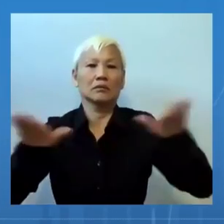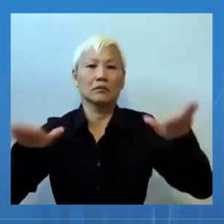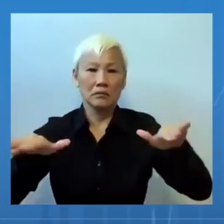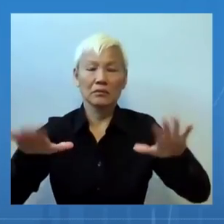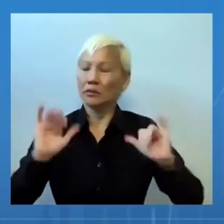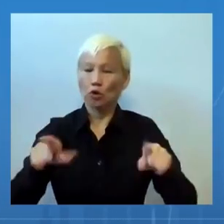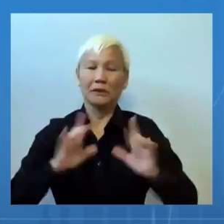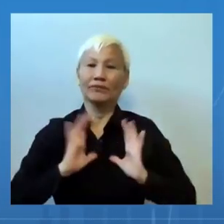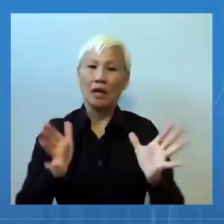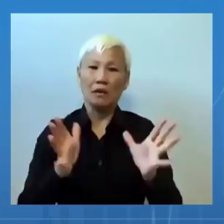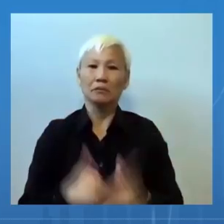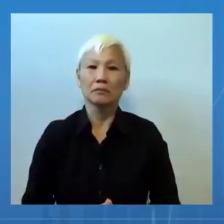Moderator: Nate Weixel at The Hill.